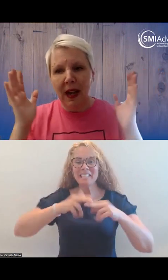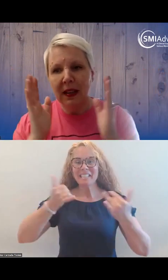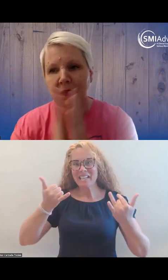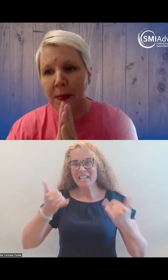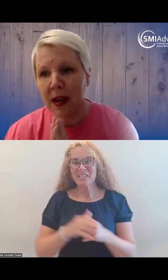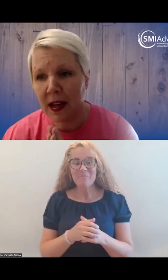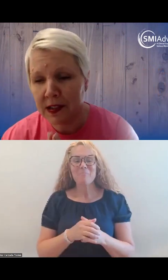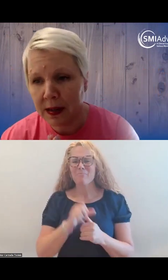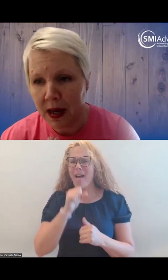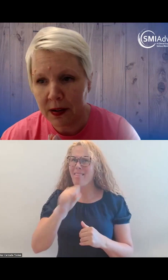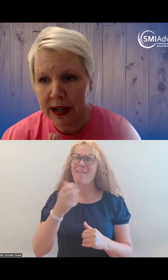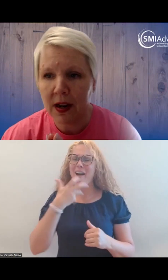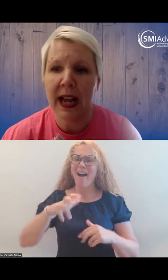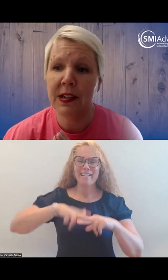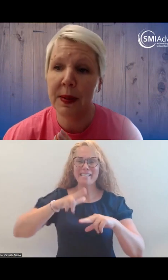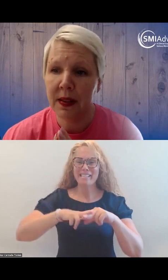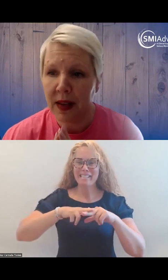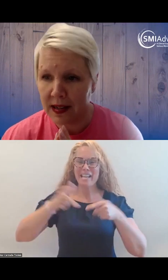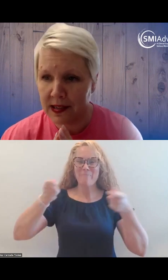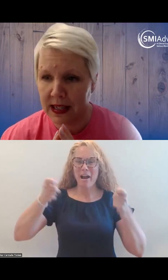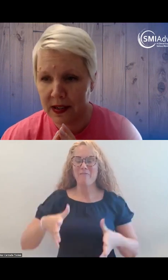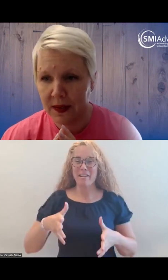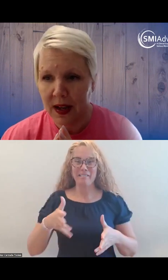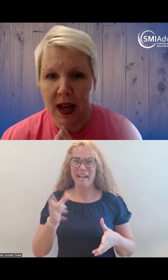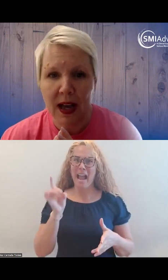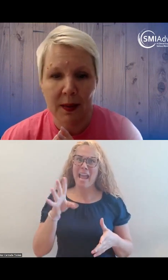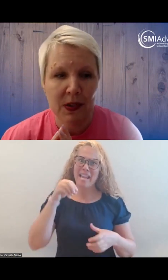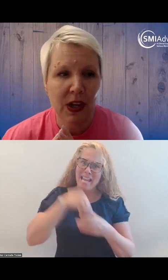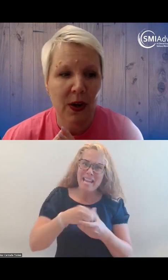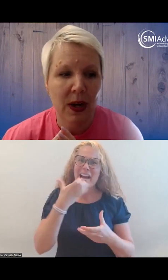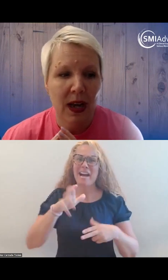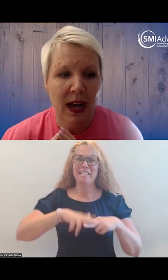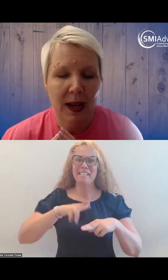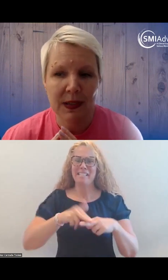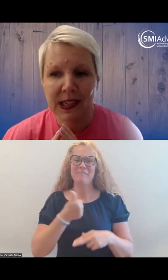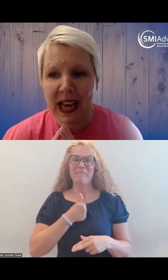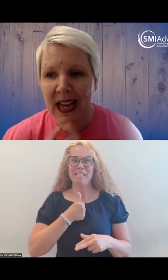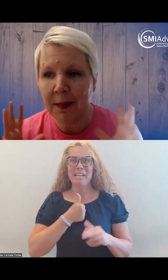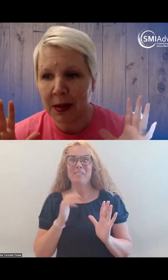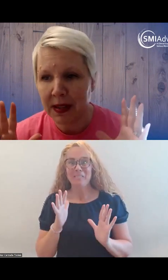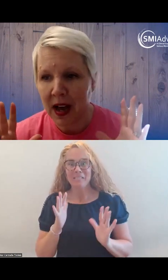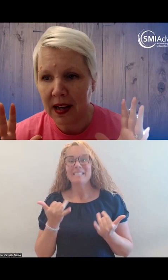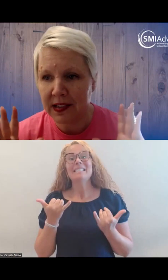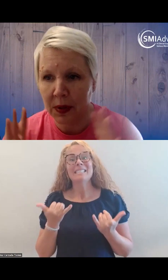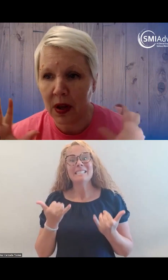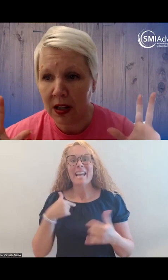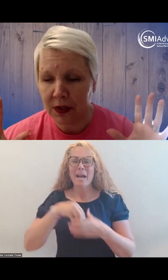I LOVE TO BE THE HOT SEAT MODERATOR. I HATE TO BE IN THE HOT SEAT. TODAY I AM GOING TO BE IN THE HOT SEAT WITH ALL OF YOU.